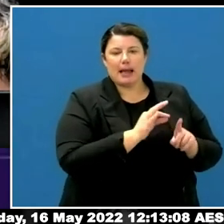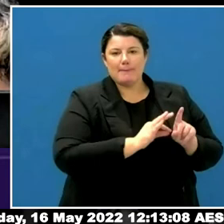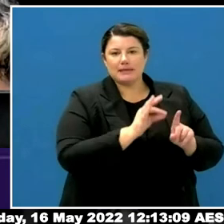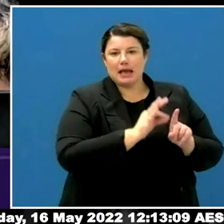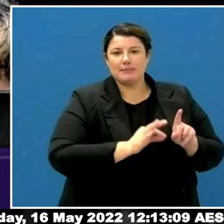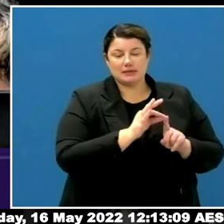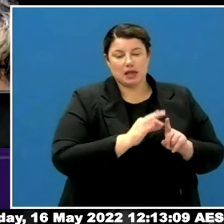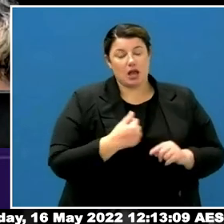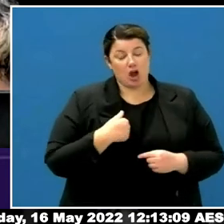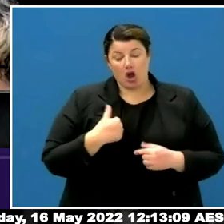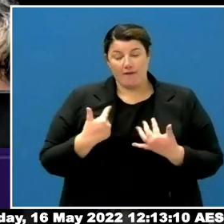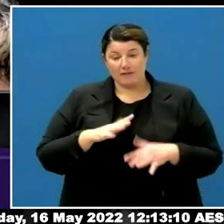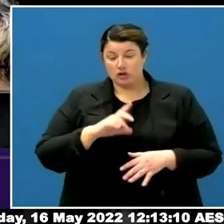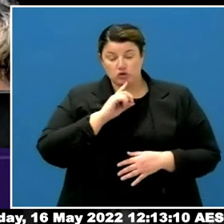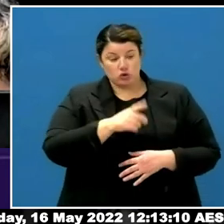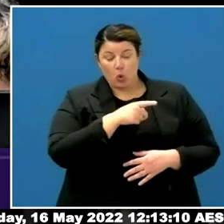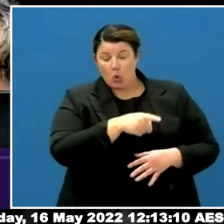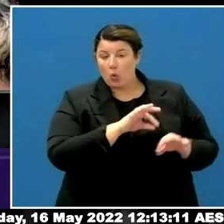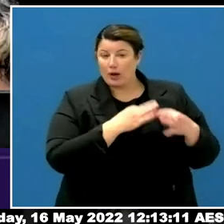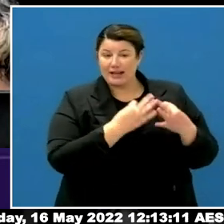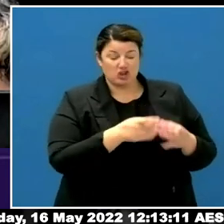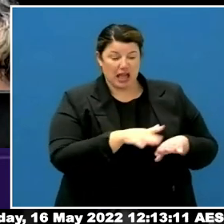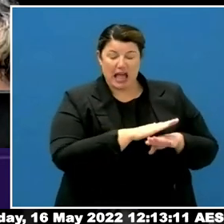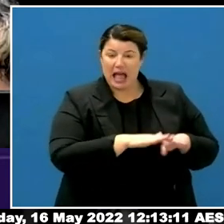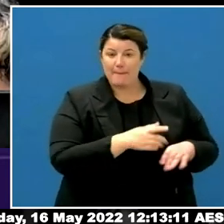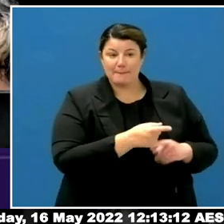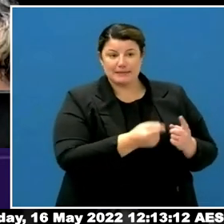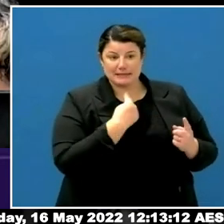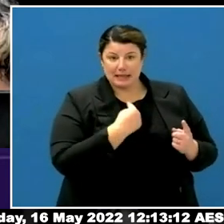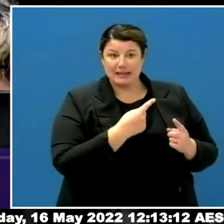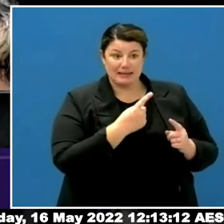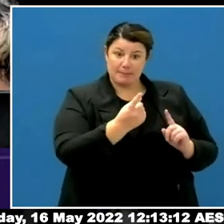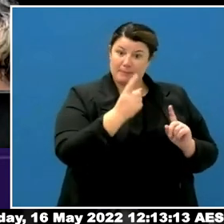That Team Leader was there for a short period, she would send me the roster on who